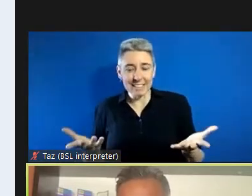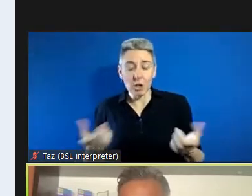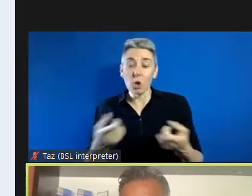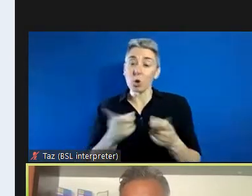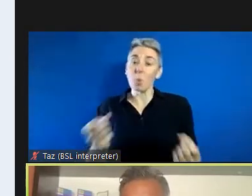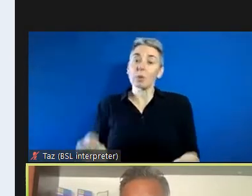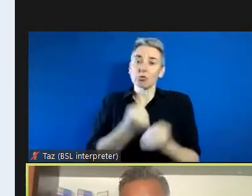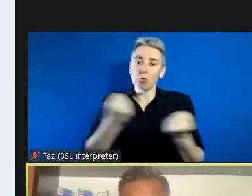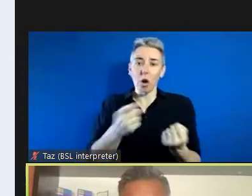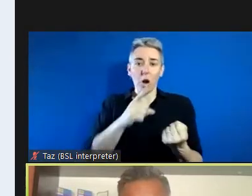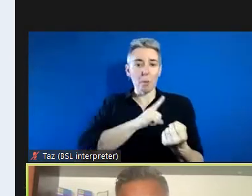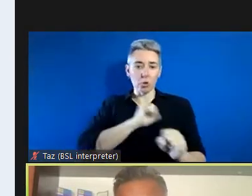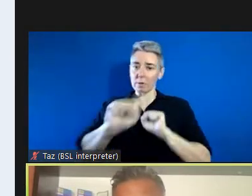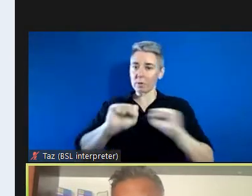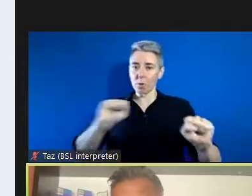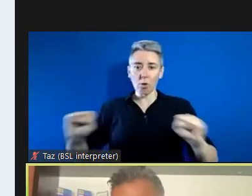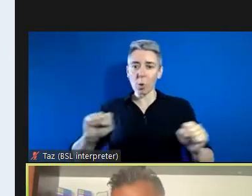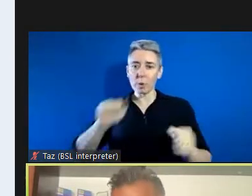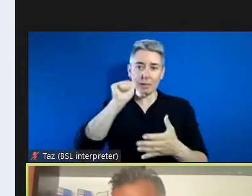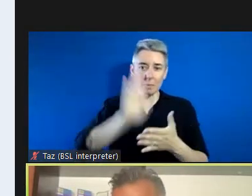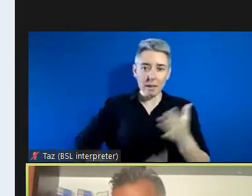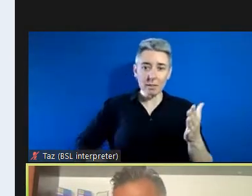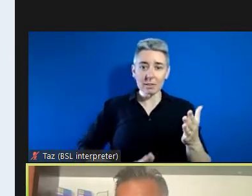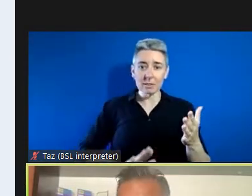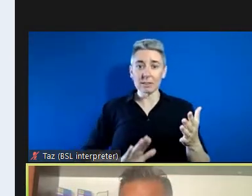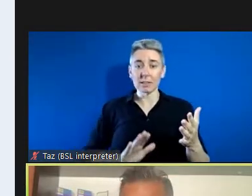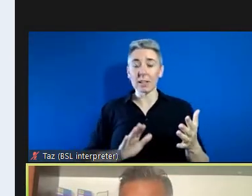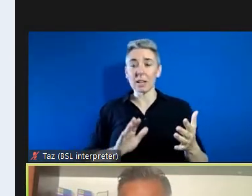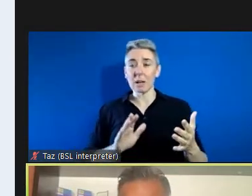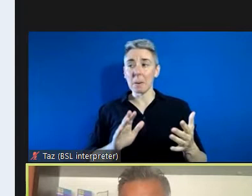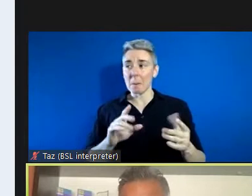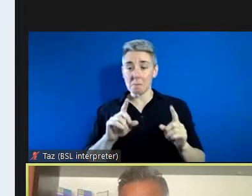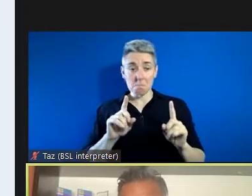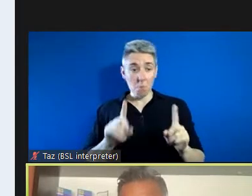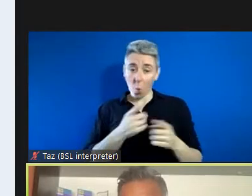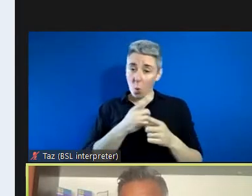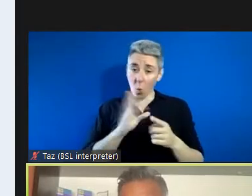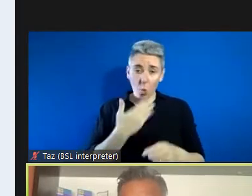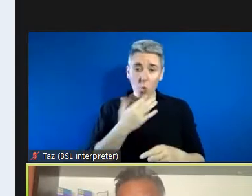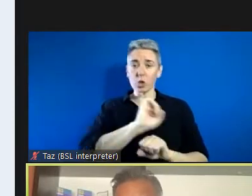those experiences. Some of you react to share some of them, but they all deeply matter. So you're